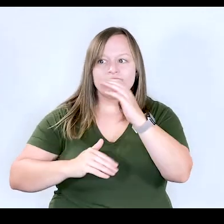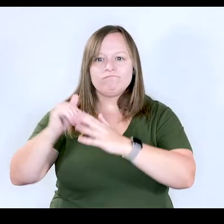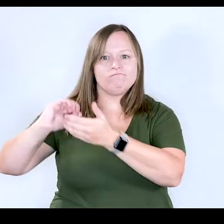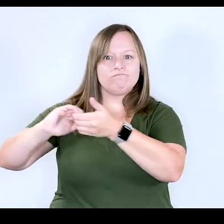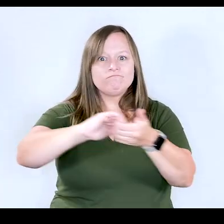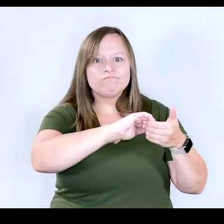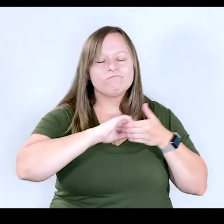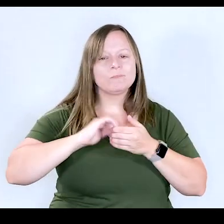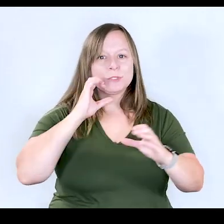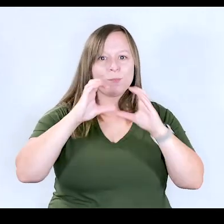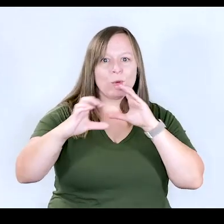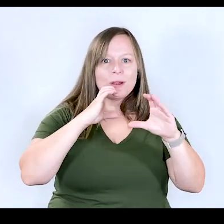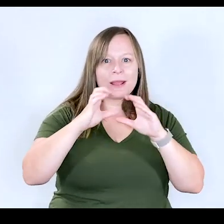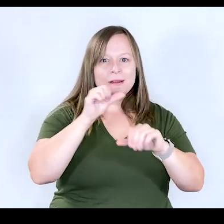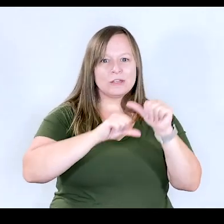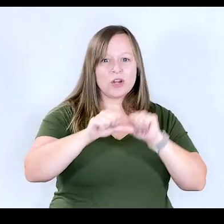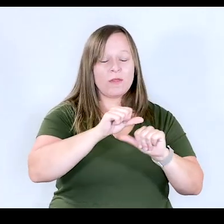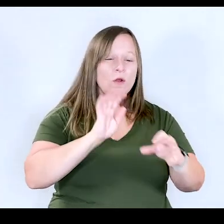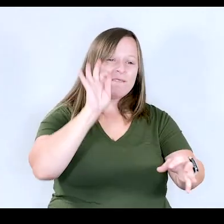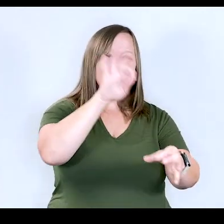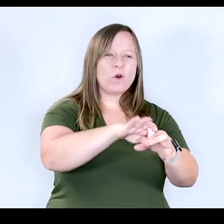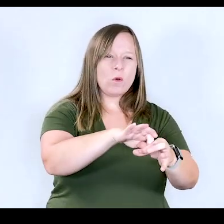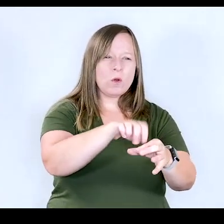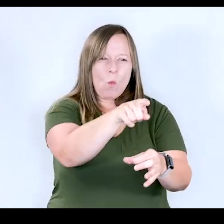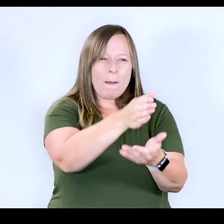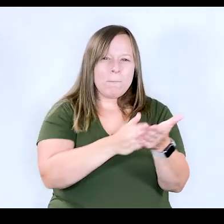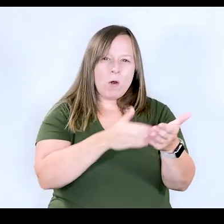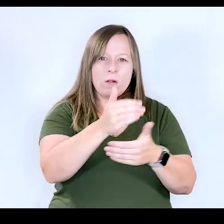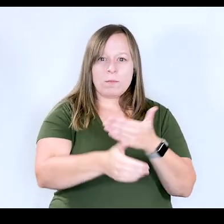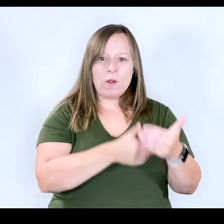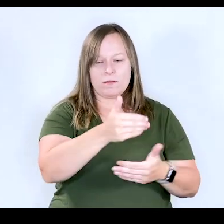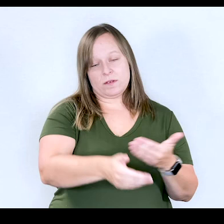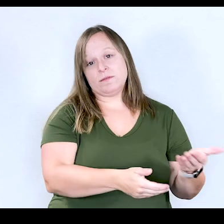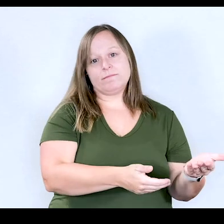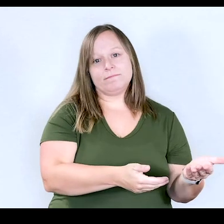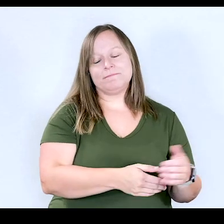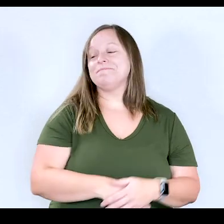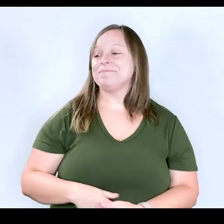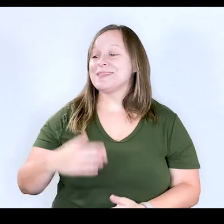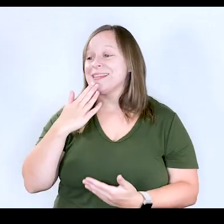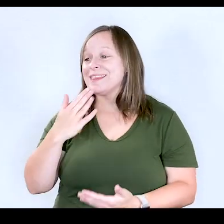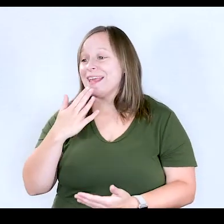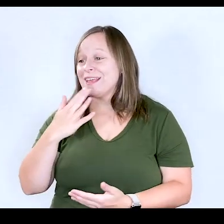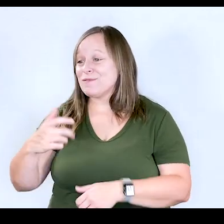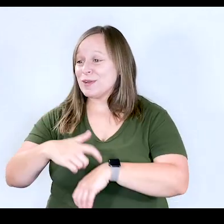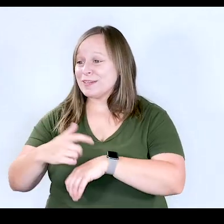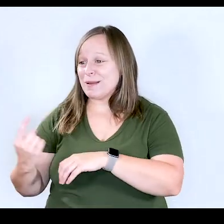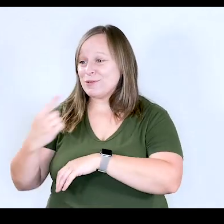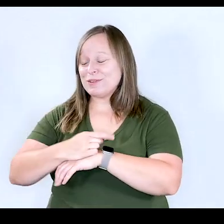by communicating and that turning out to the vote is this one part of this process. Noah, thank you so much for your time today.